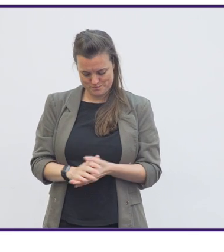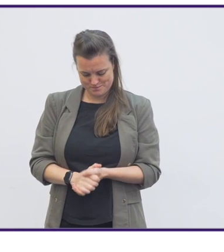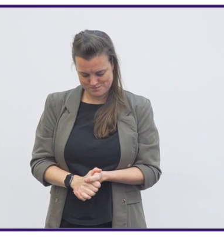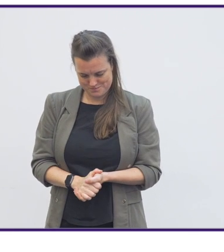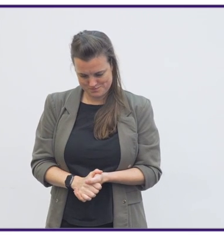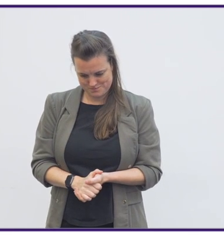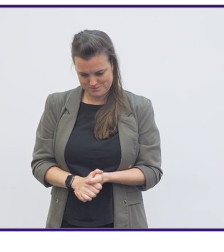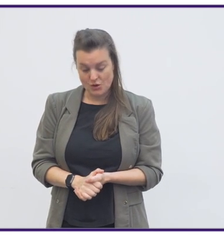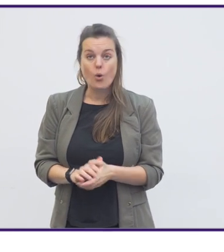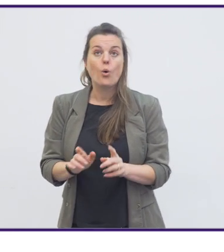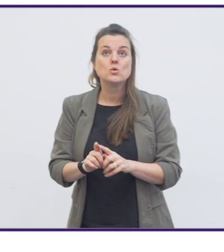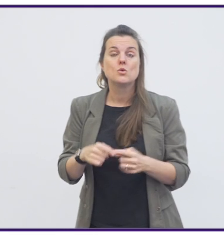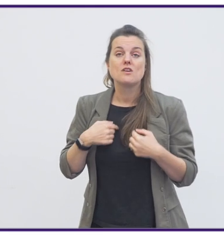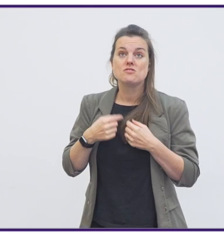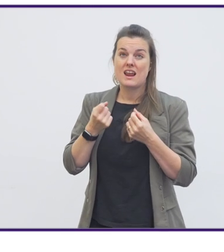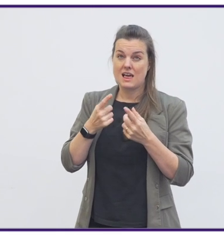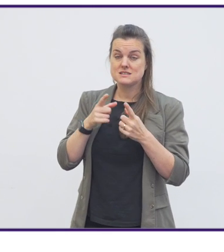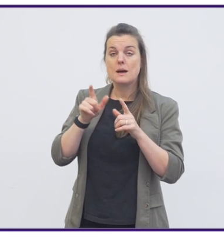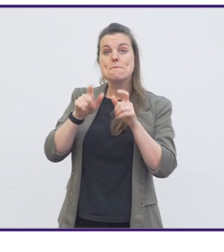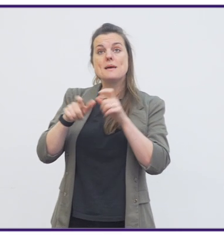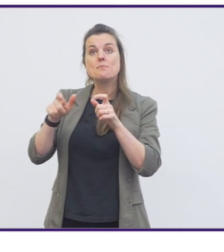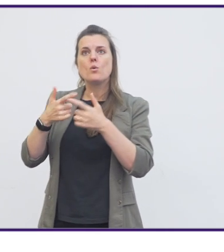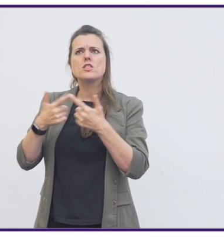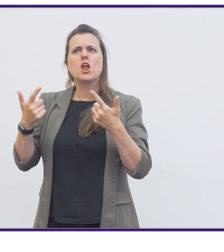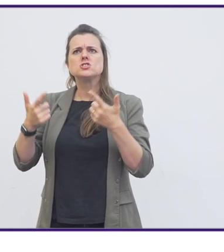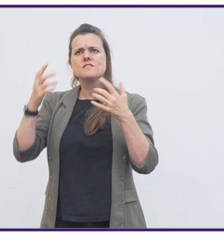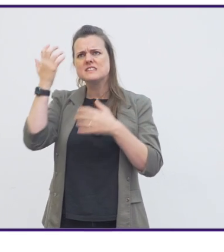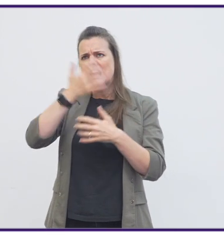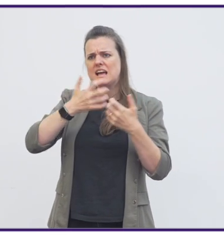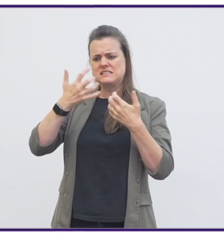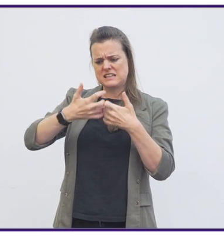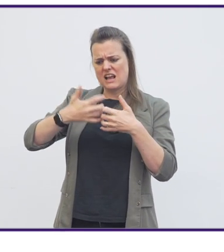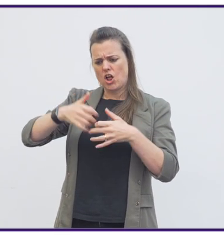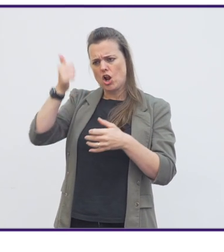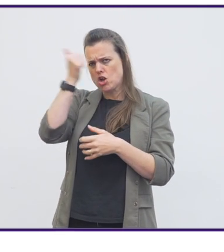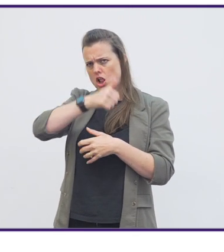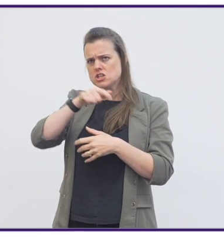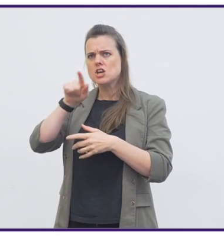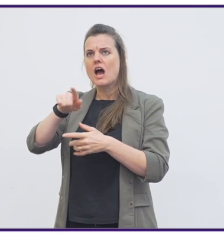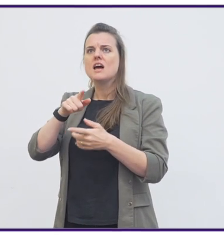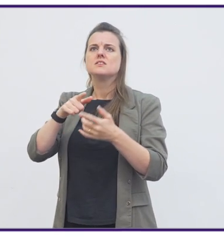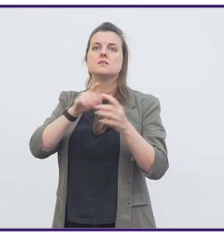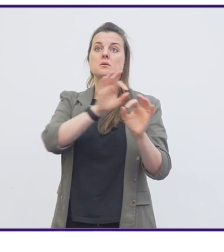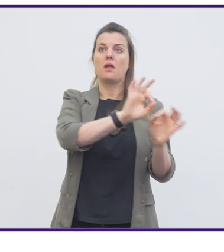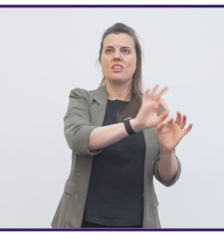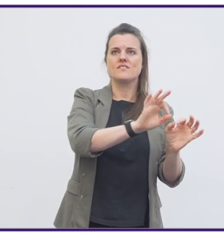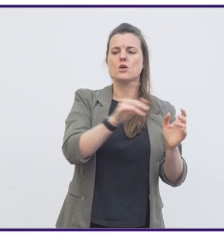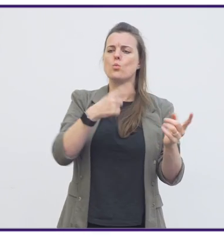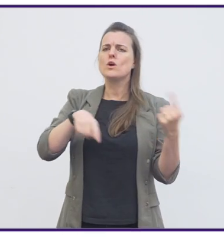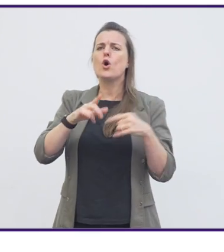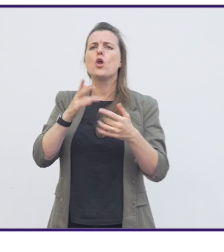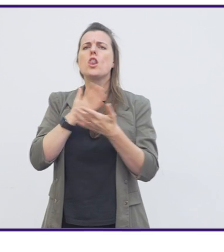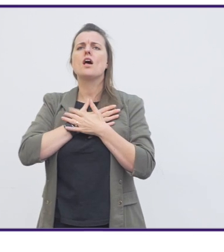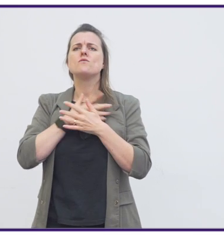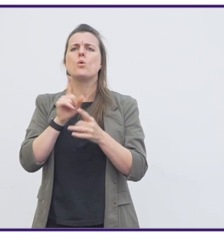What I also realized is that people with lots of technical knowledge and people with none of it share something in common. We all love to over-complicate things.